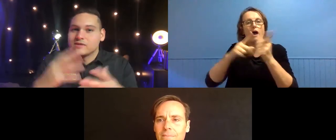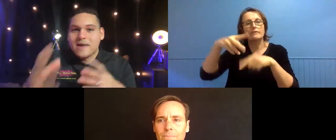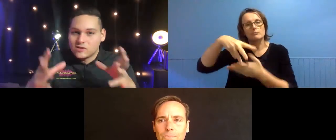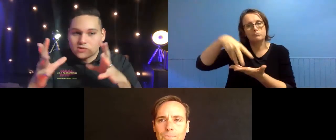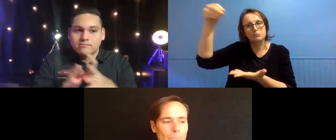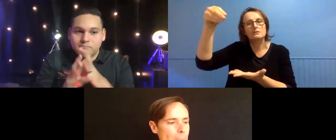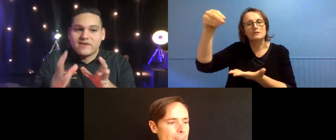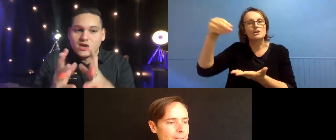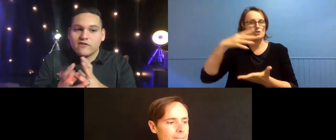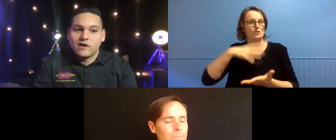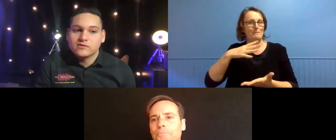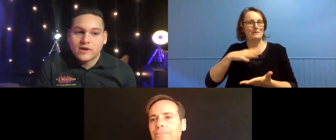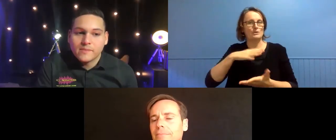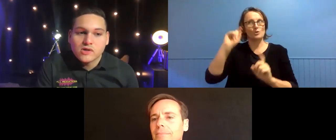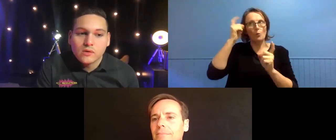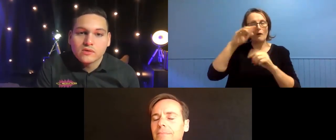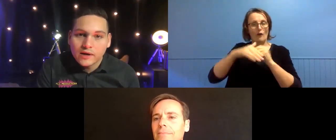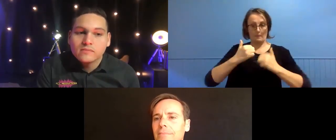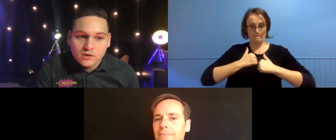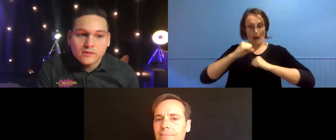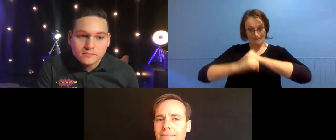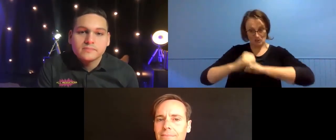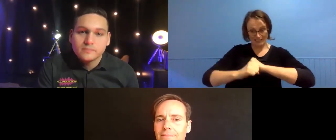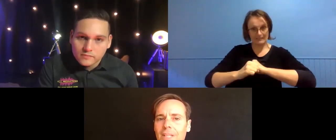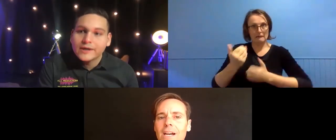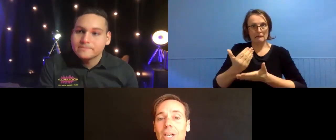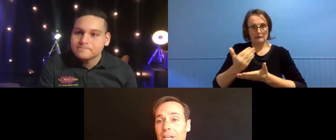manage big video files on our machine all the time. >> KEVIN DU